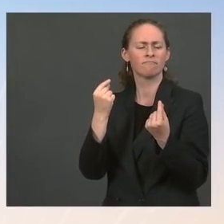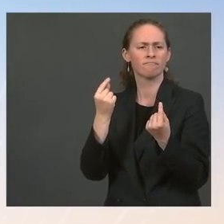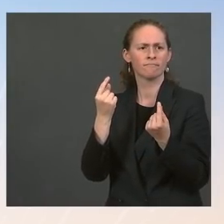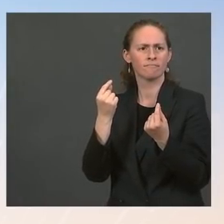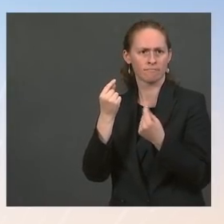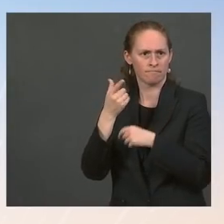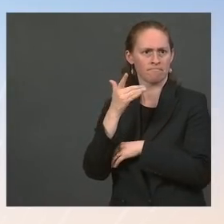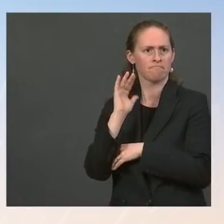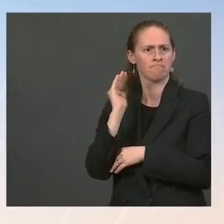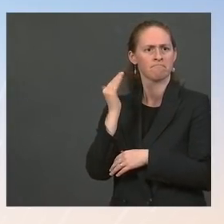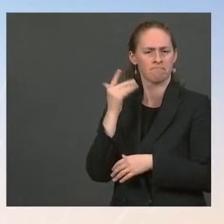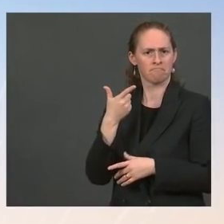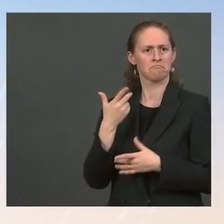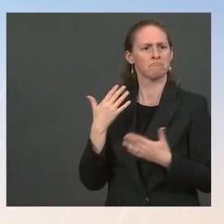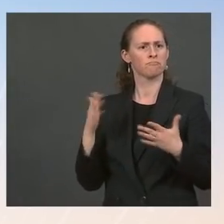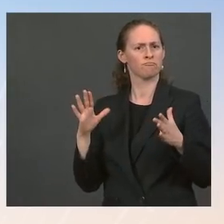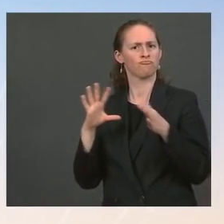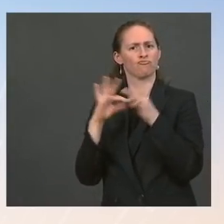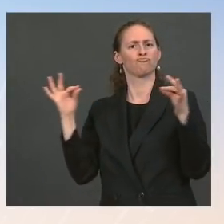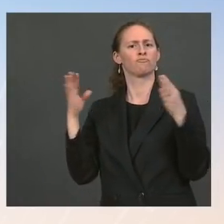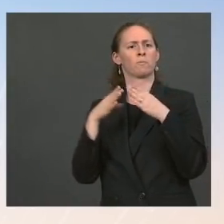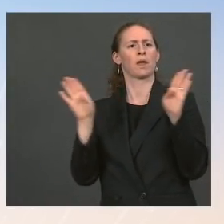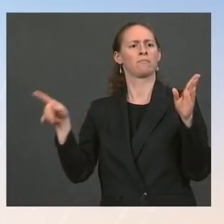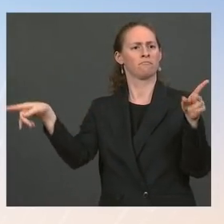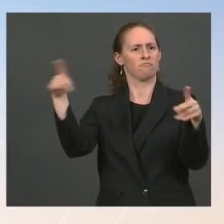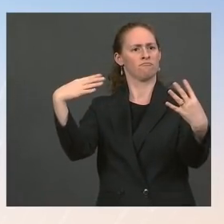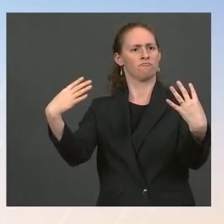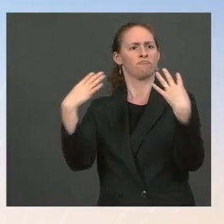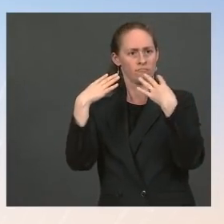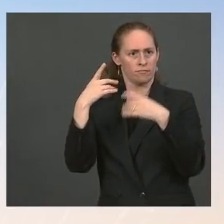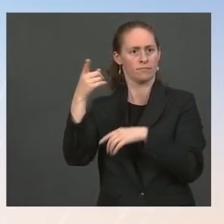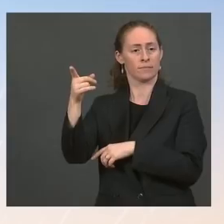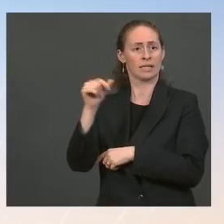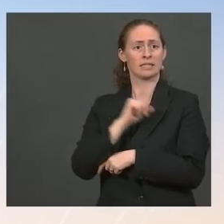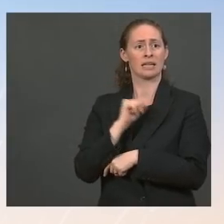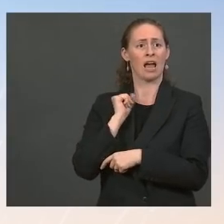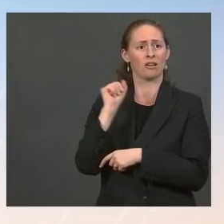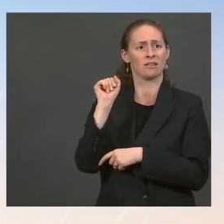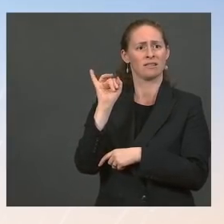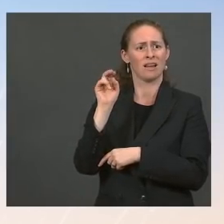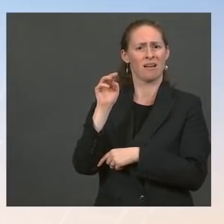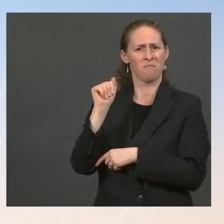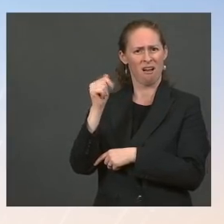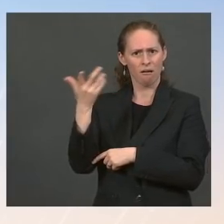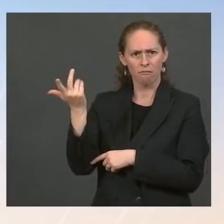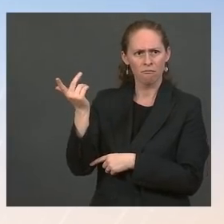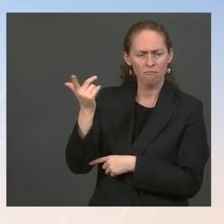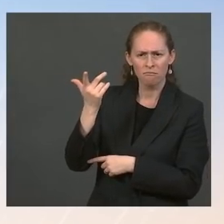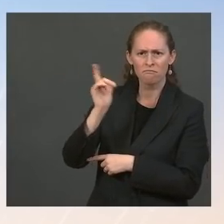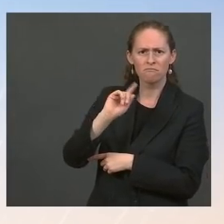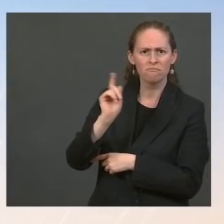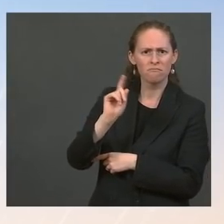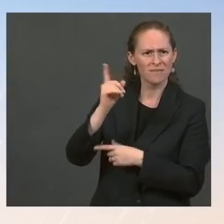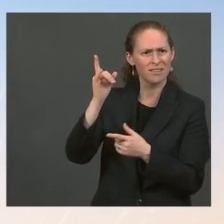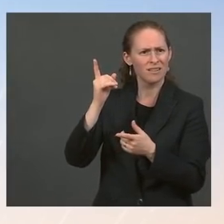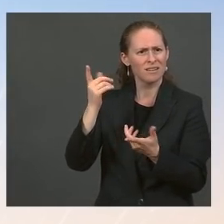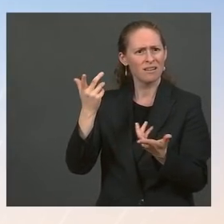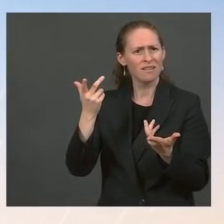Senator Sinema, who is also a crucial person in this dialogue, has done -- Ms. Psaki: All members are crucial, I think they'd argue.